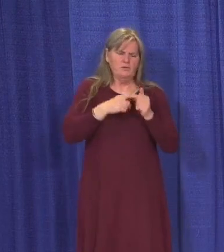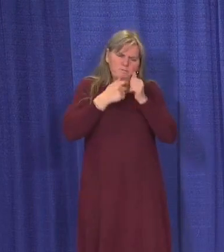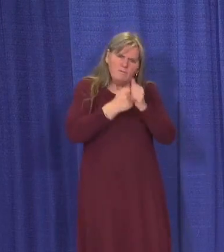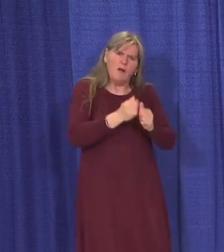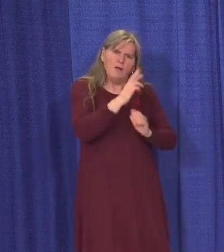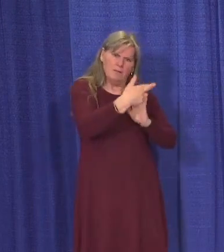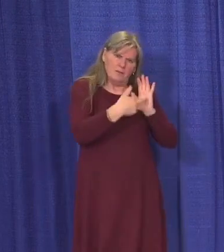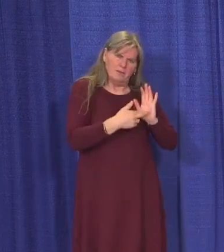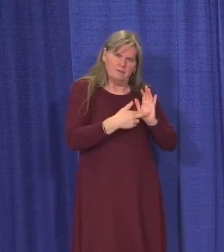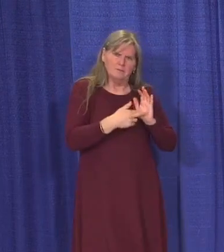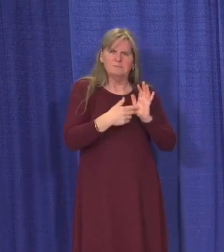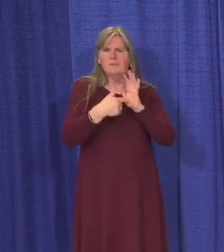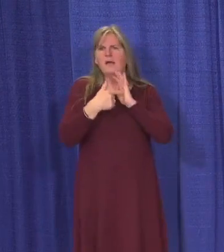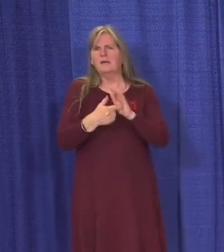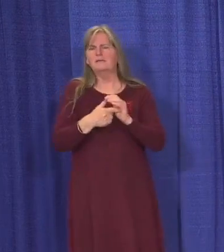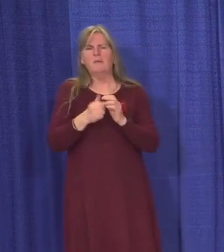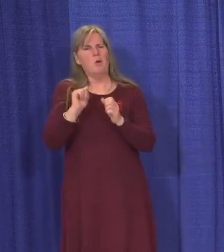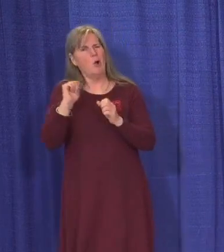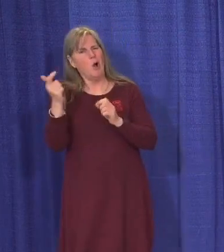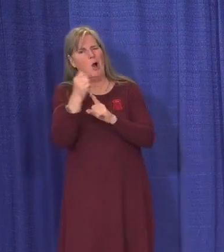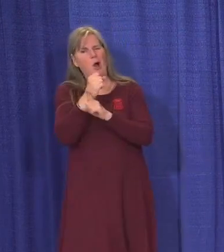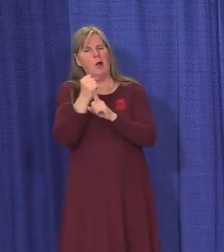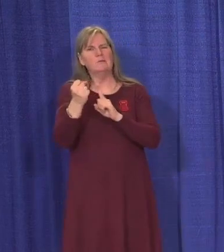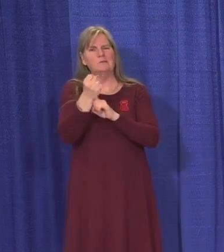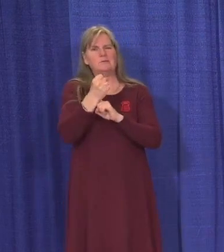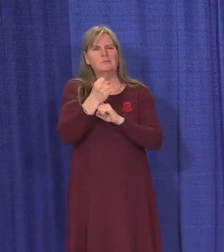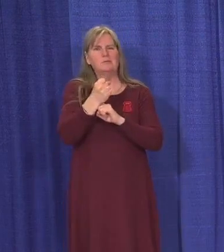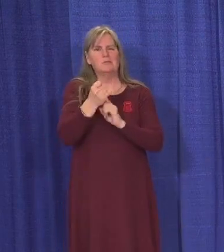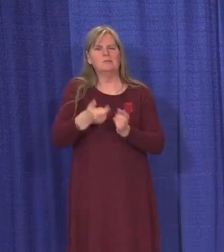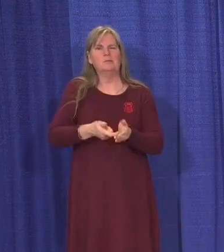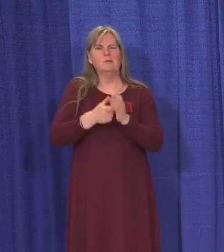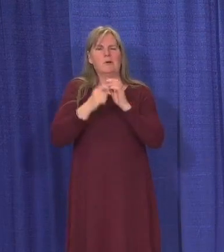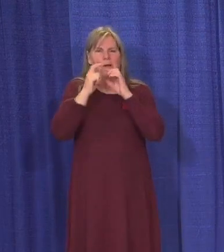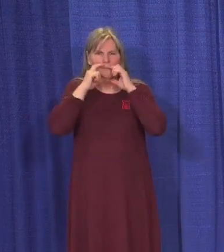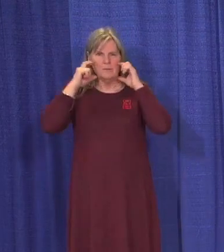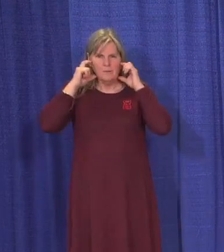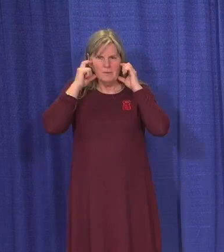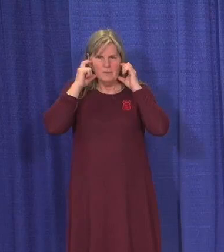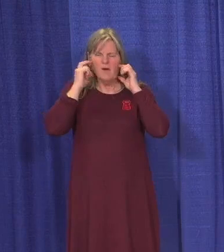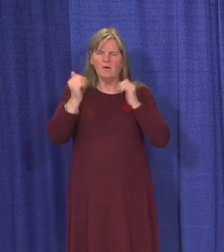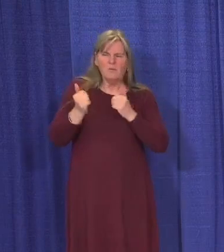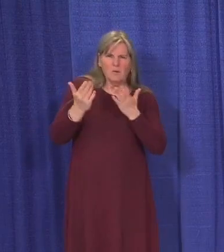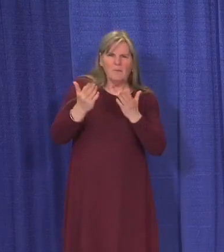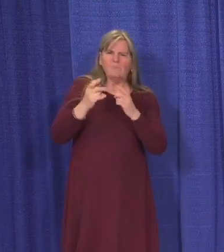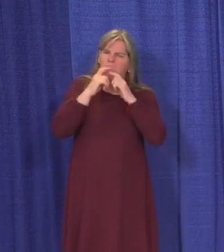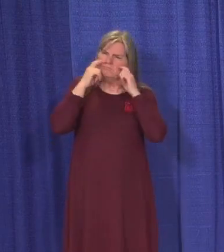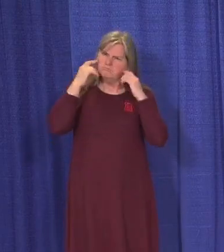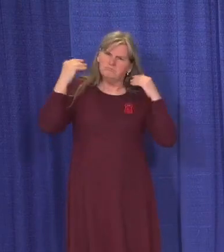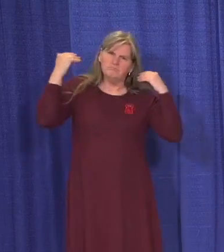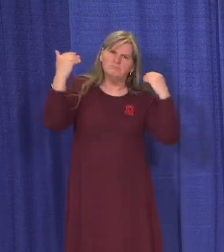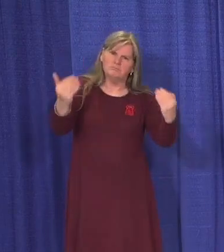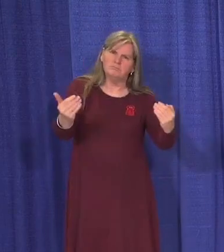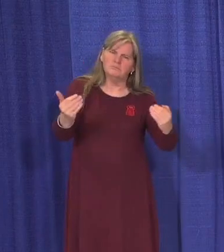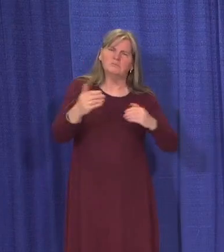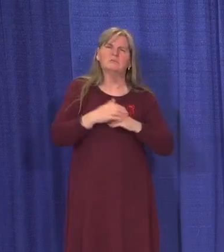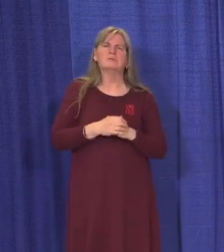travel I'm still asking you to do the right thing. Abide by all public health measures and whatever province